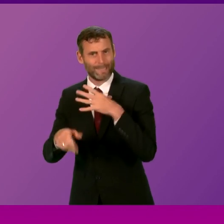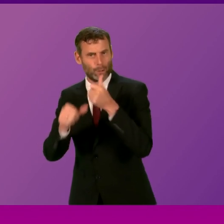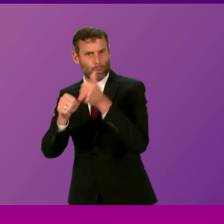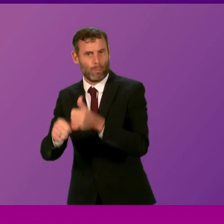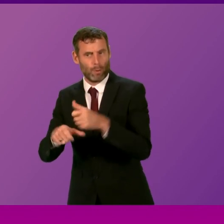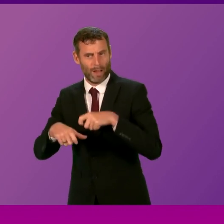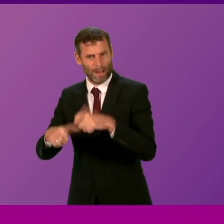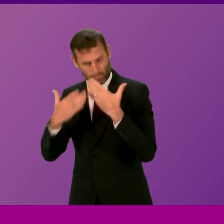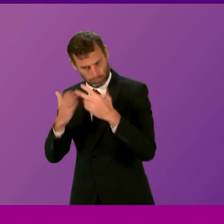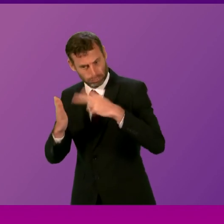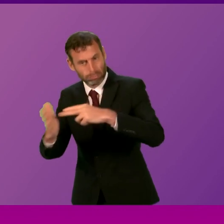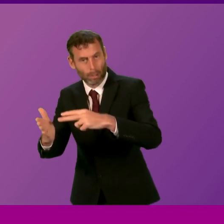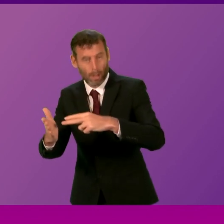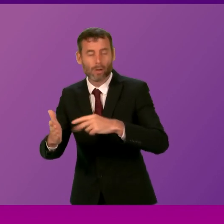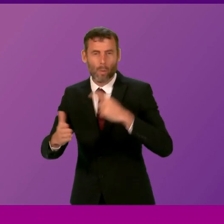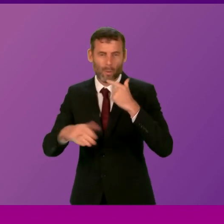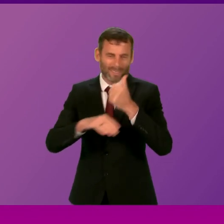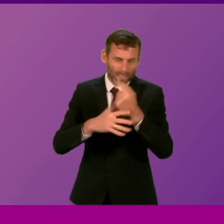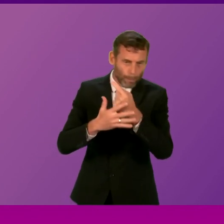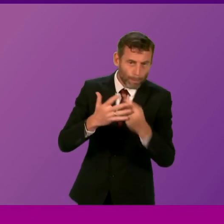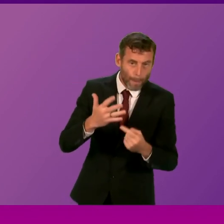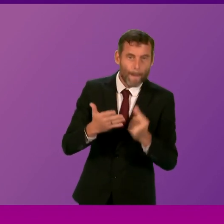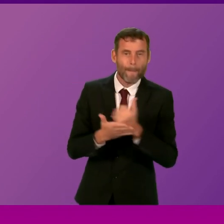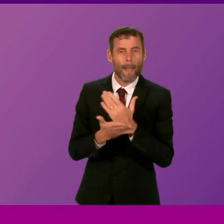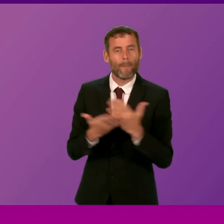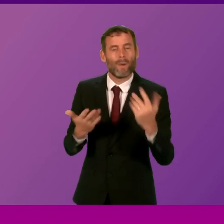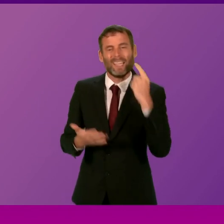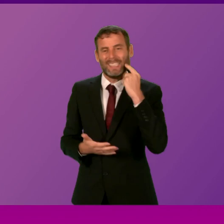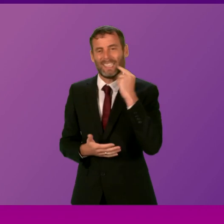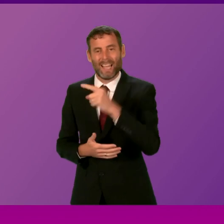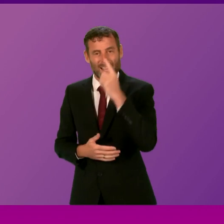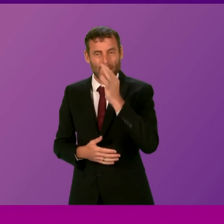to access wider benefits and services. Once case transfer from carers allowance completes,